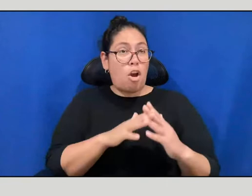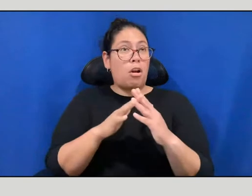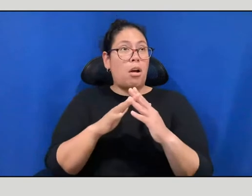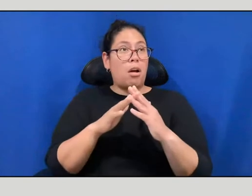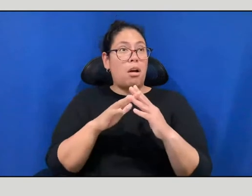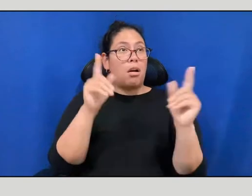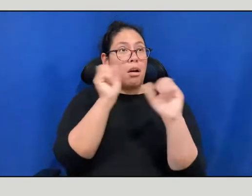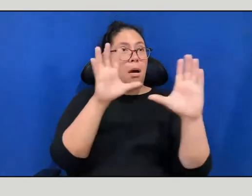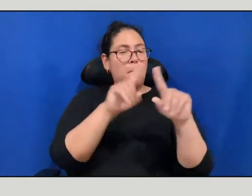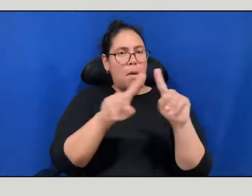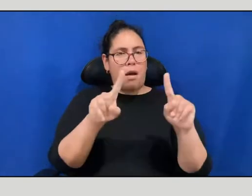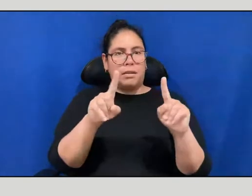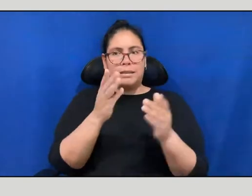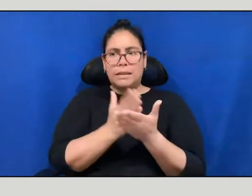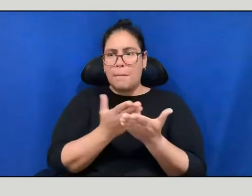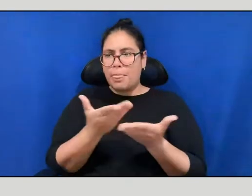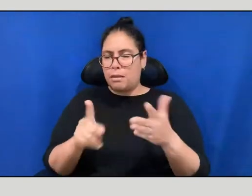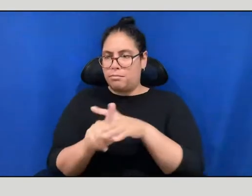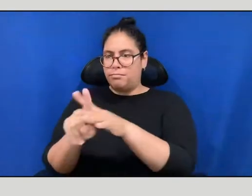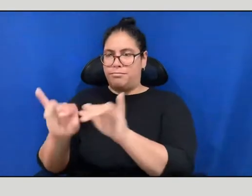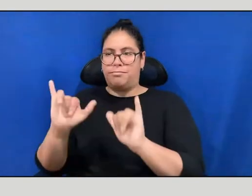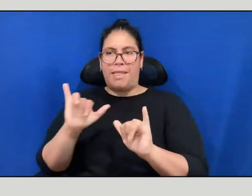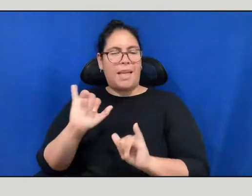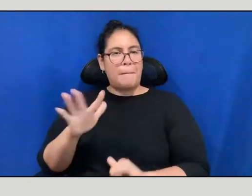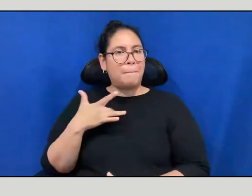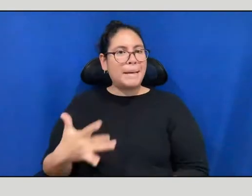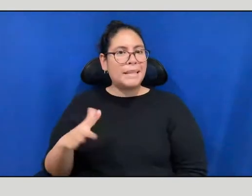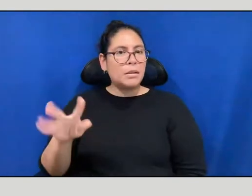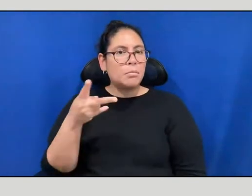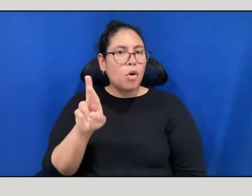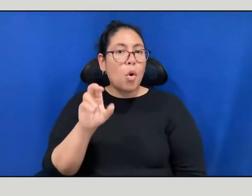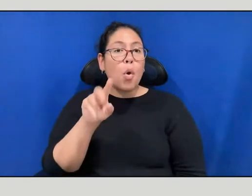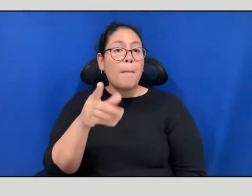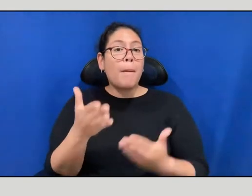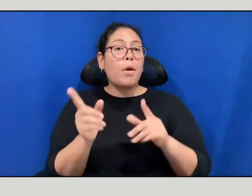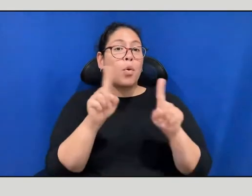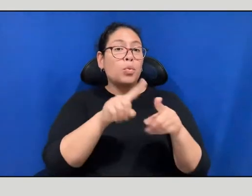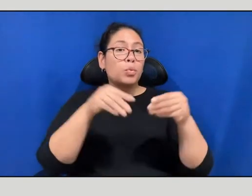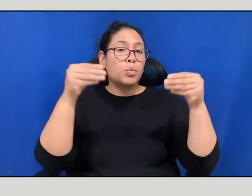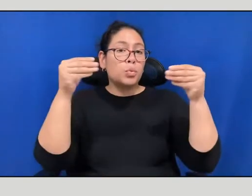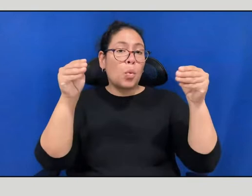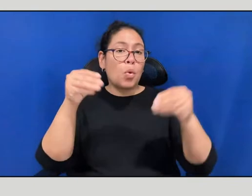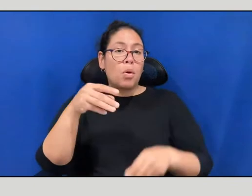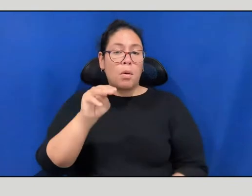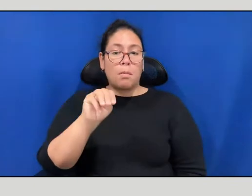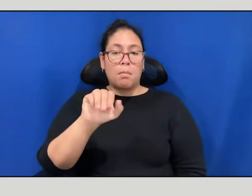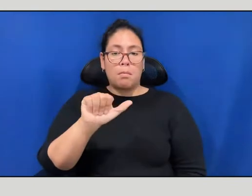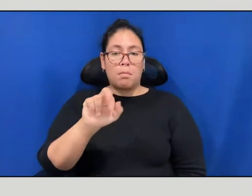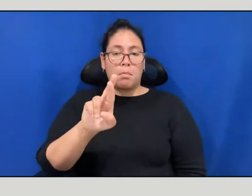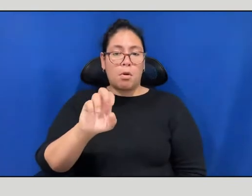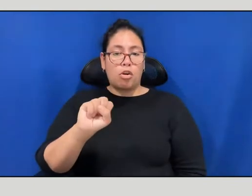that you can go to Marshalls, another quintessentially Puerto Rican place, and you can see bomba y plena.